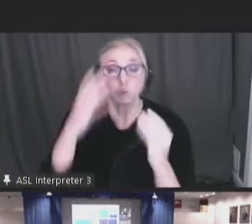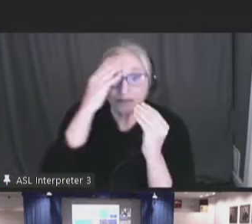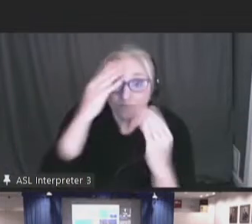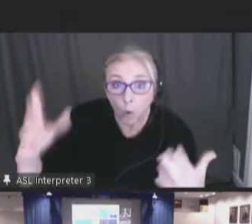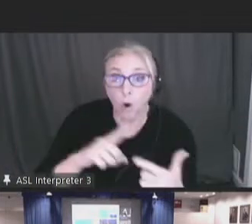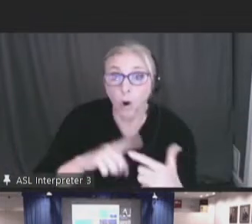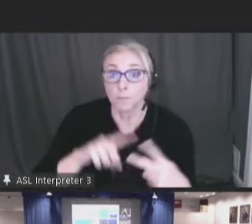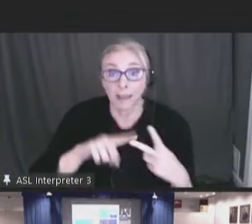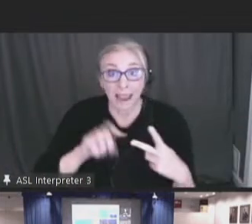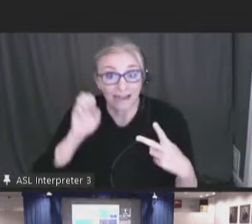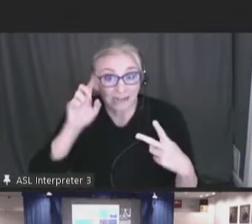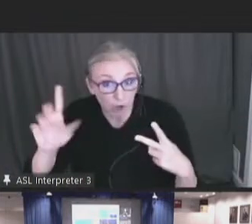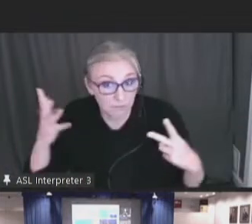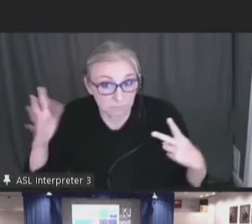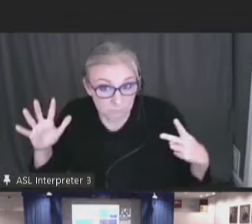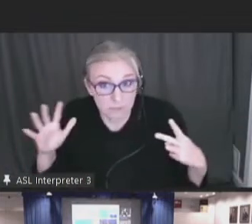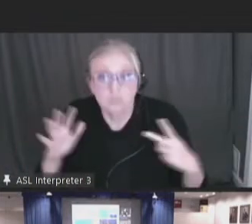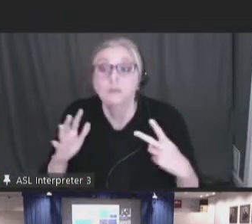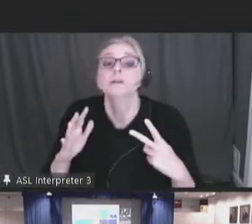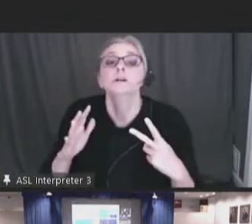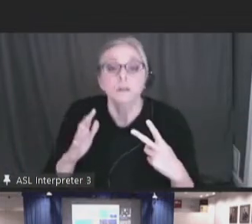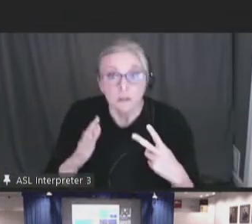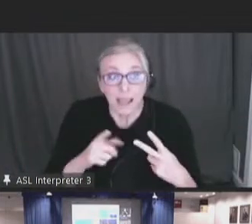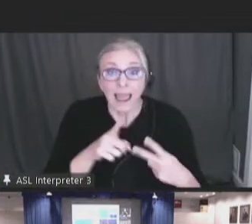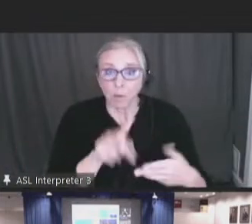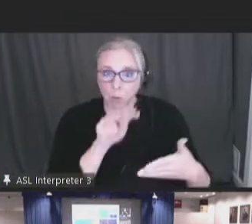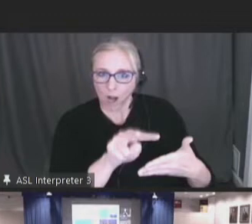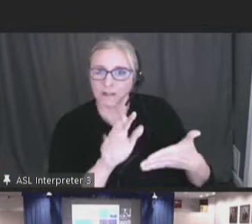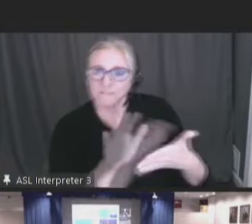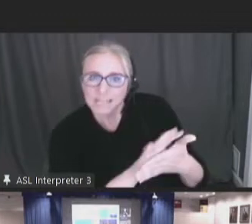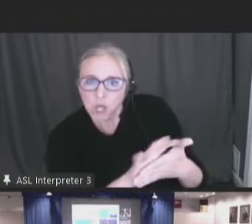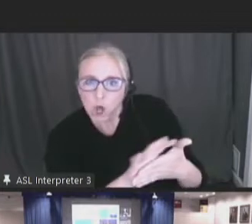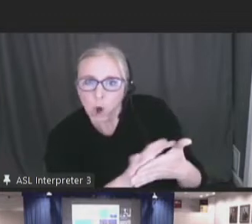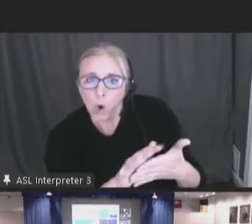we have found that animated content, and that doesn't necessarily have to mean